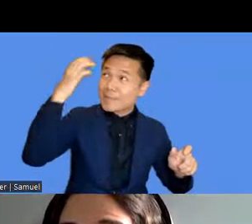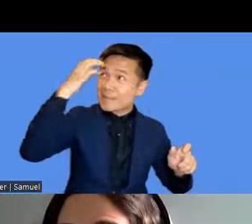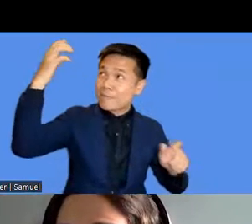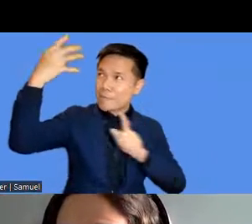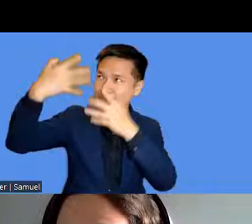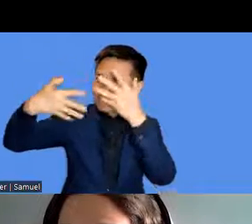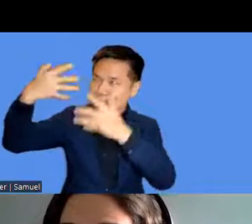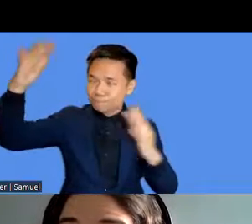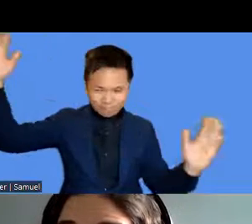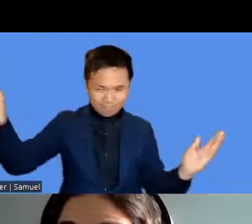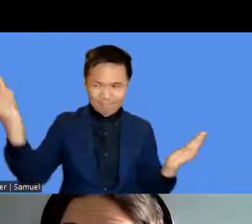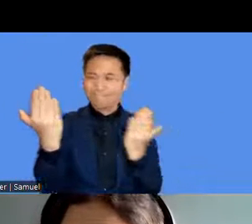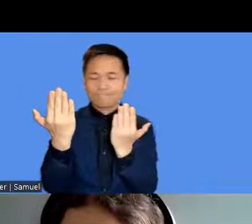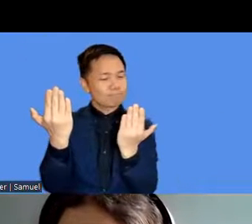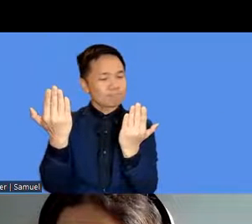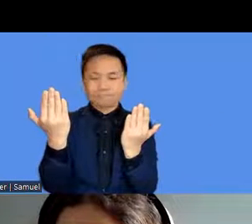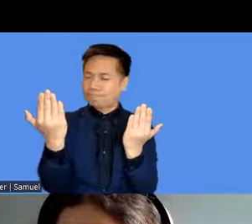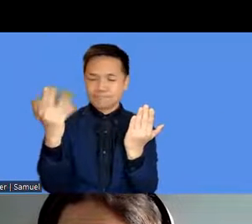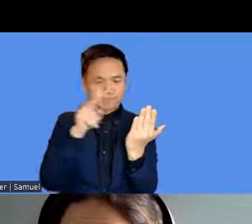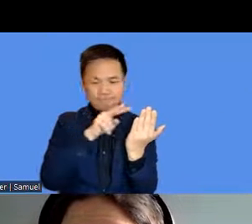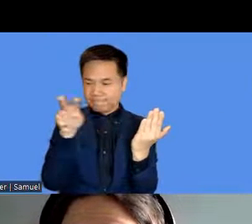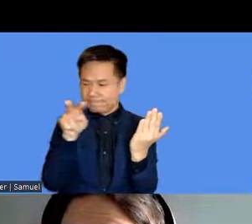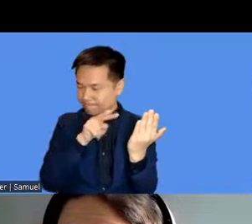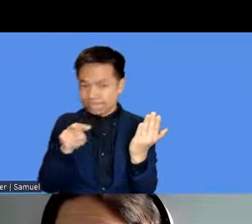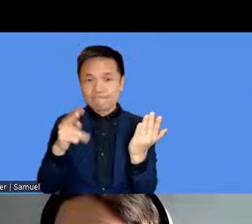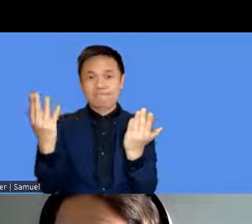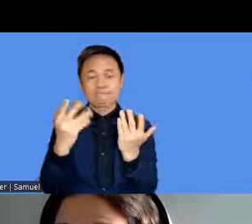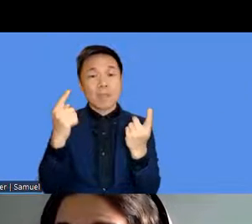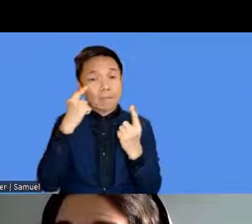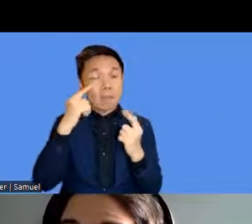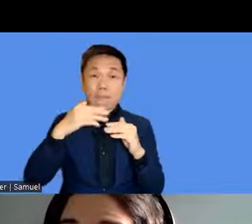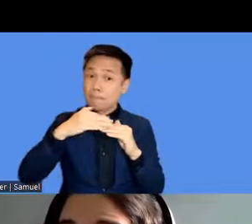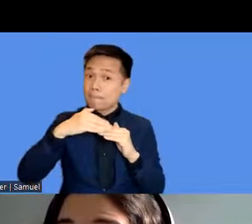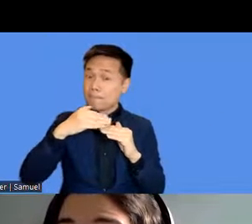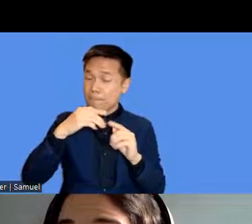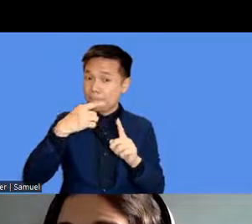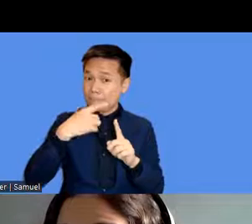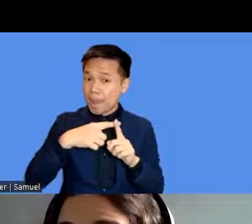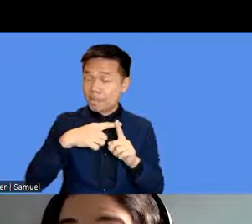provide practical examples for other OPDs that wish to do the same.